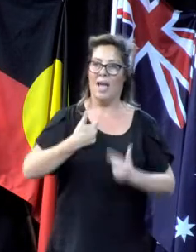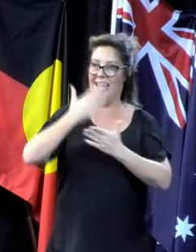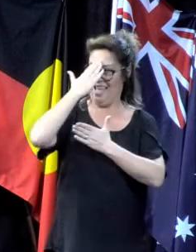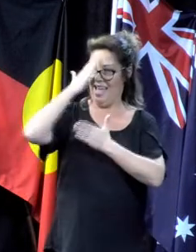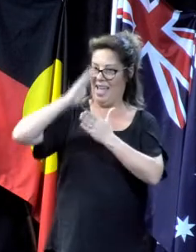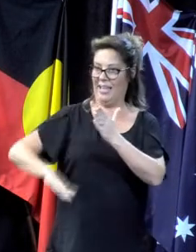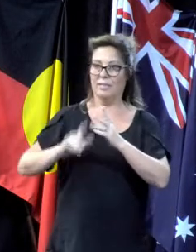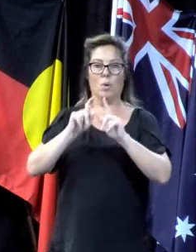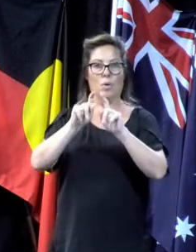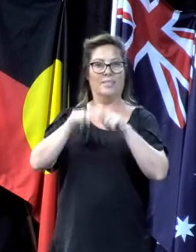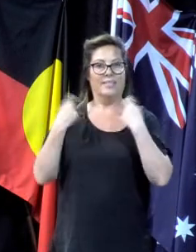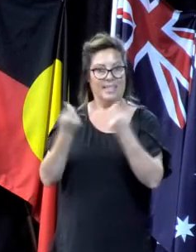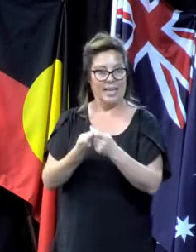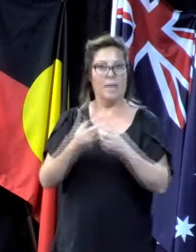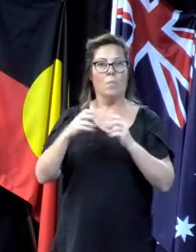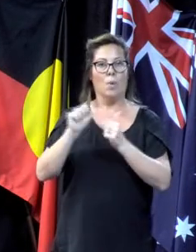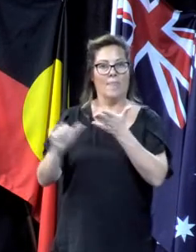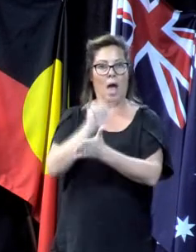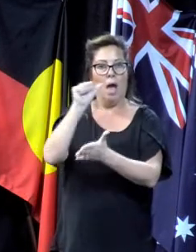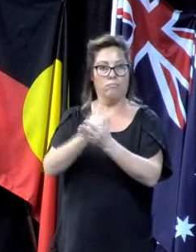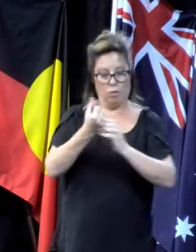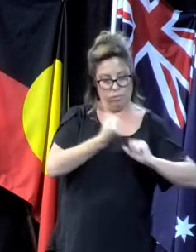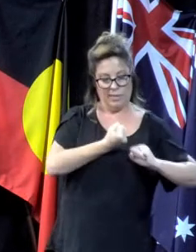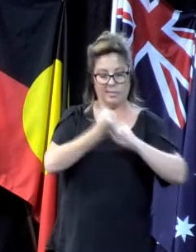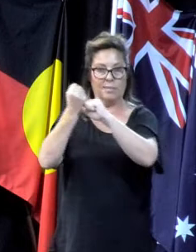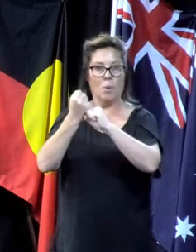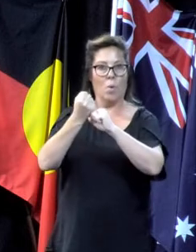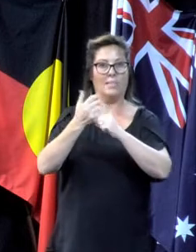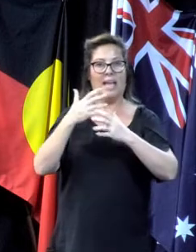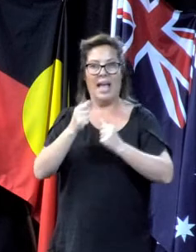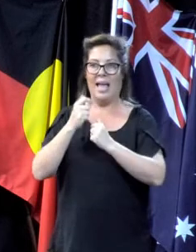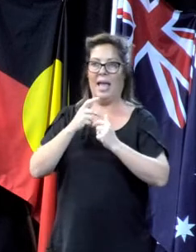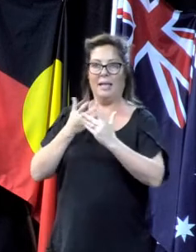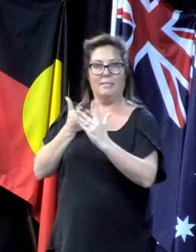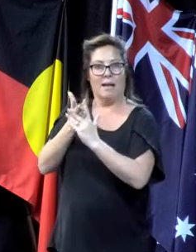professional learning, will build the capability to differentiate the delivery of the Australian curriculum.